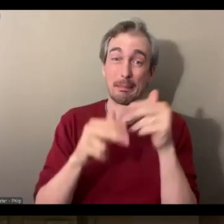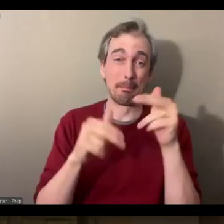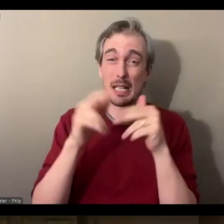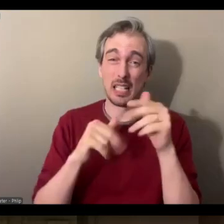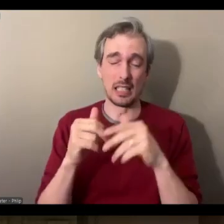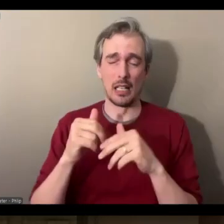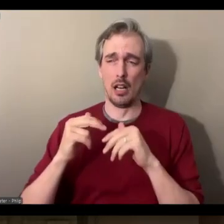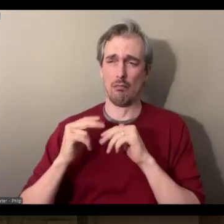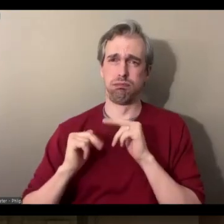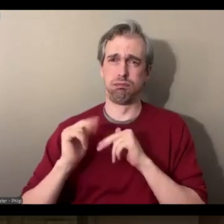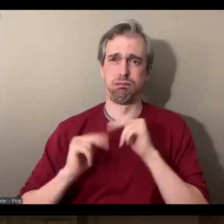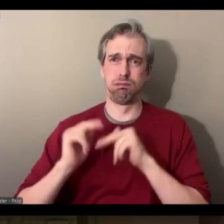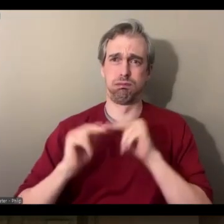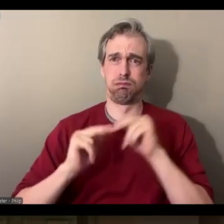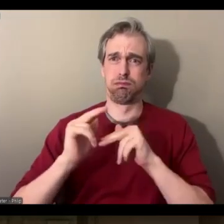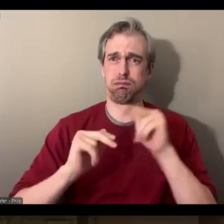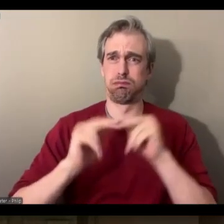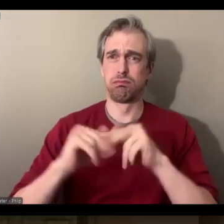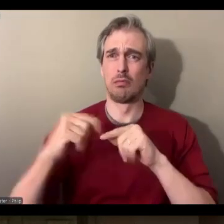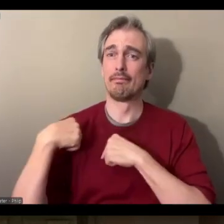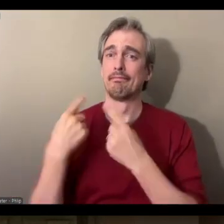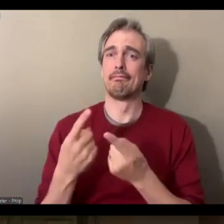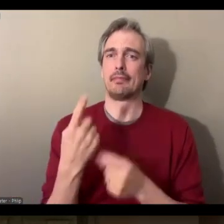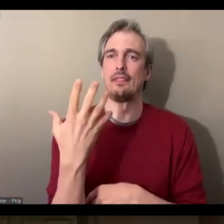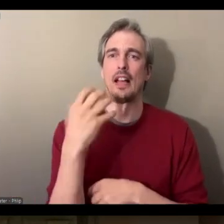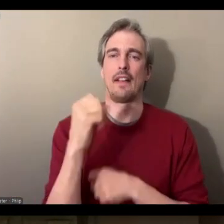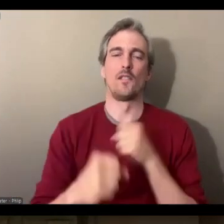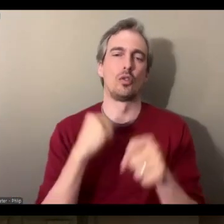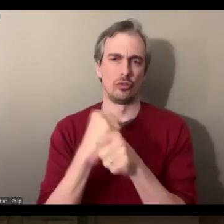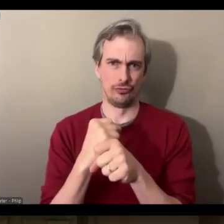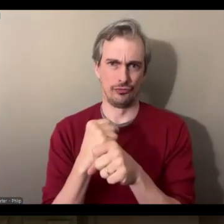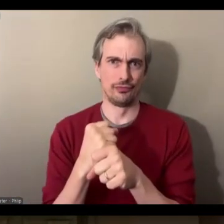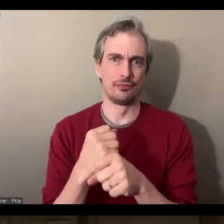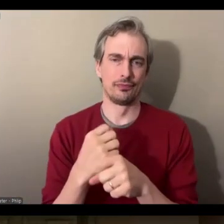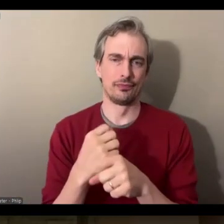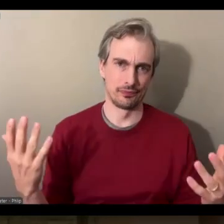So... These are... This is actually one of my server rooms. Speaking about the large